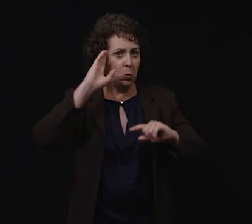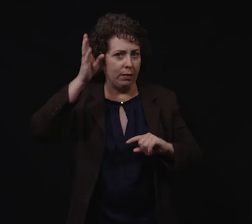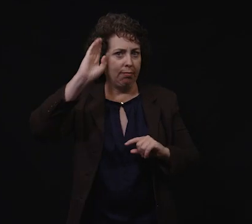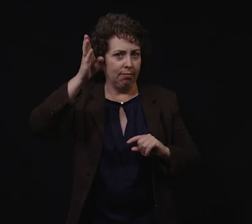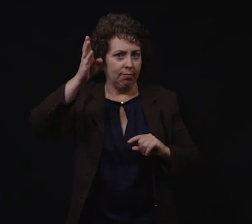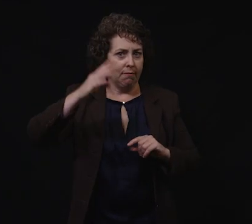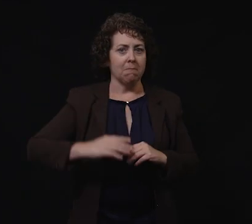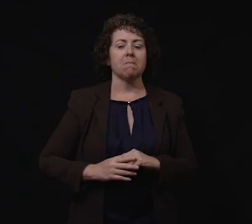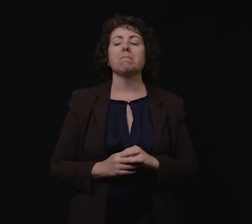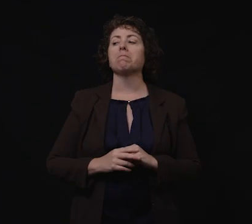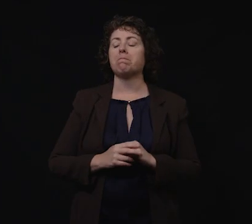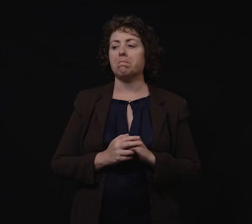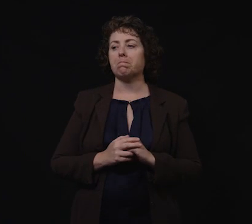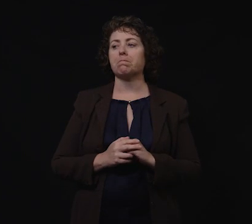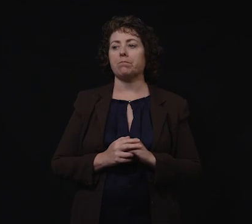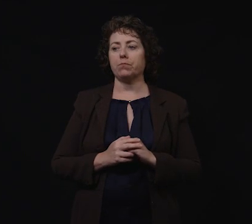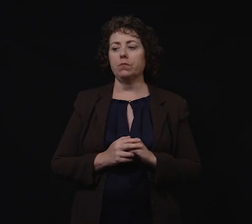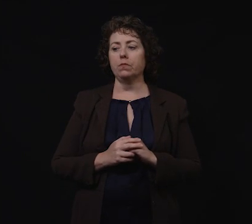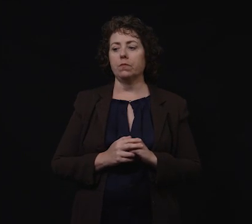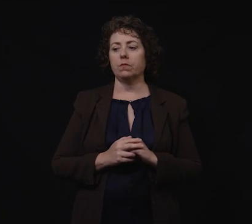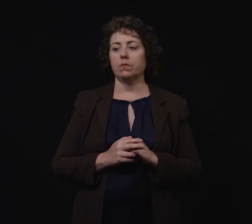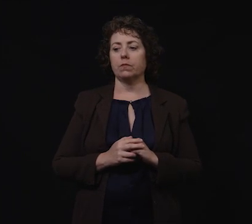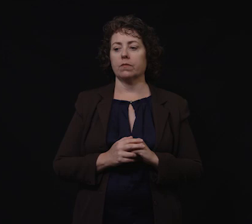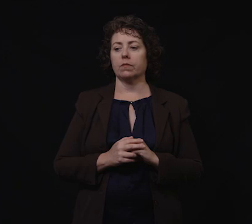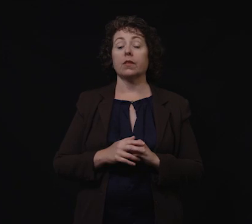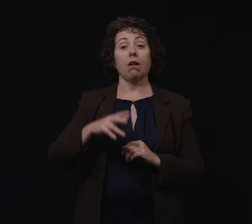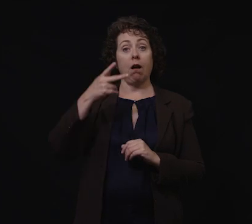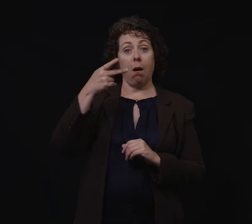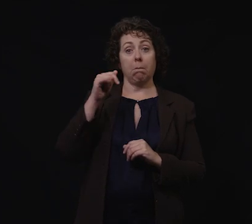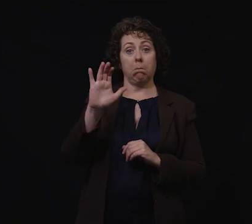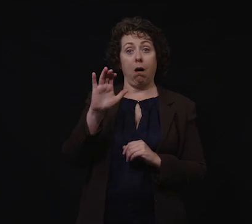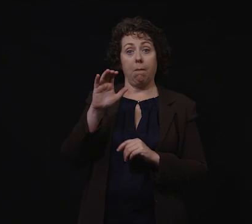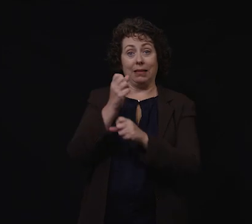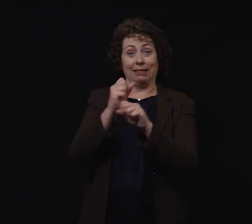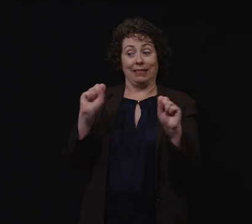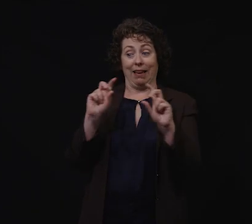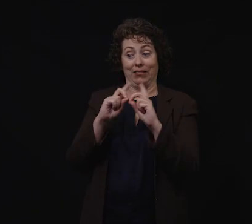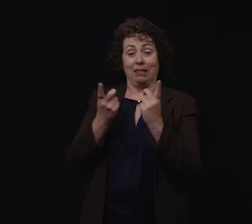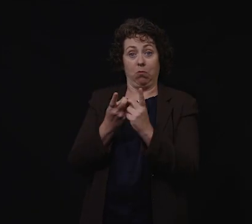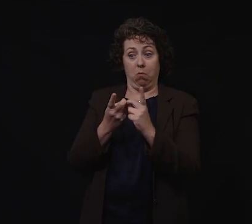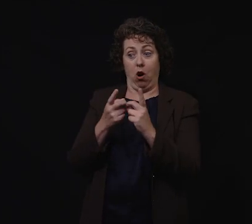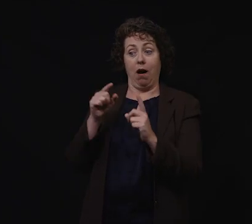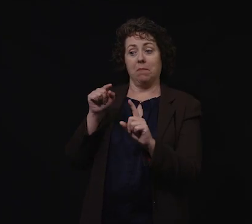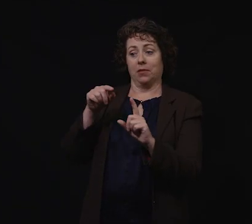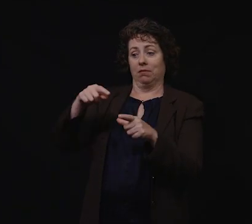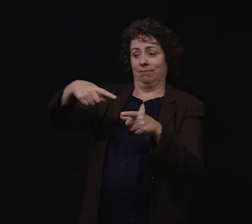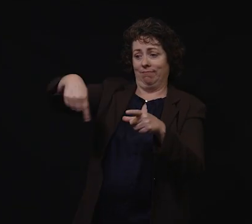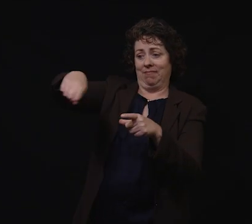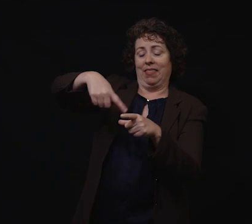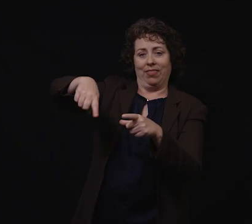We also believe that our public safety departments are fully prepared to support our citizens